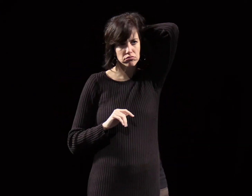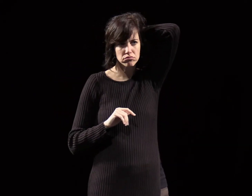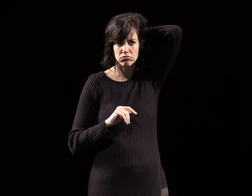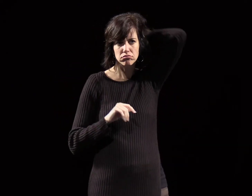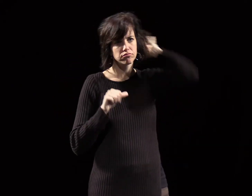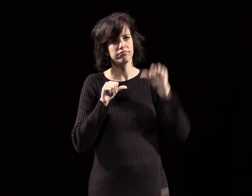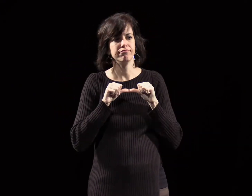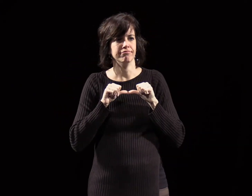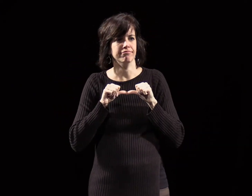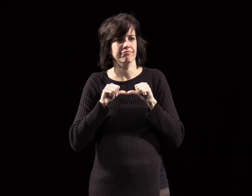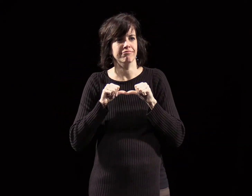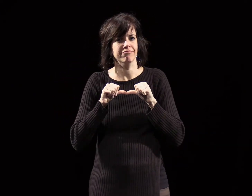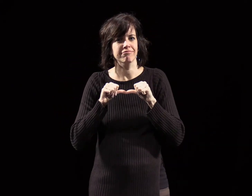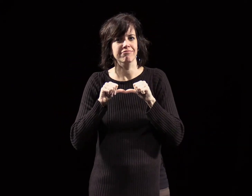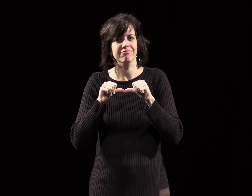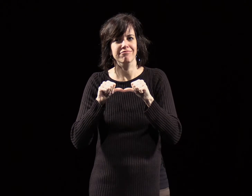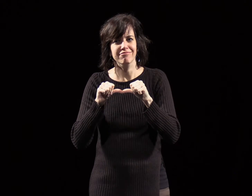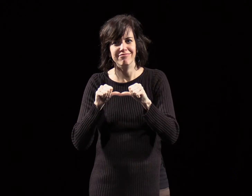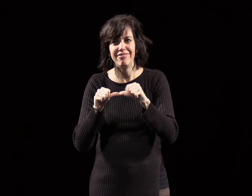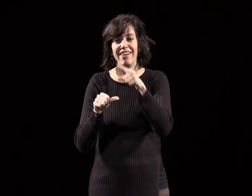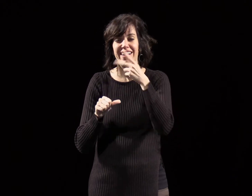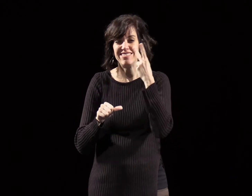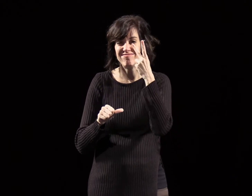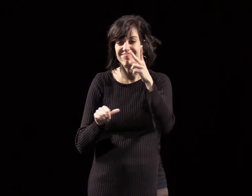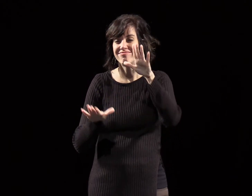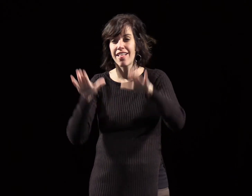So I had that consistency in the videos.